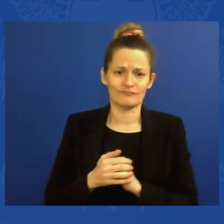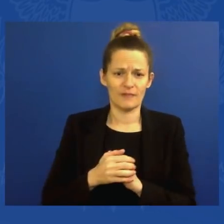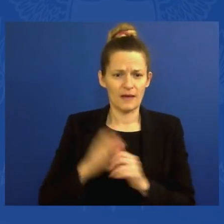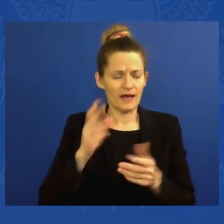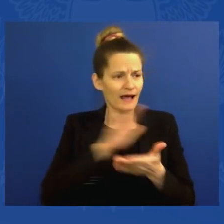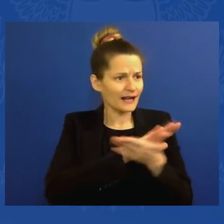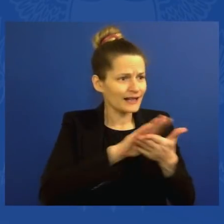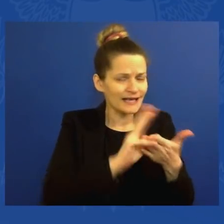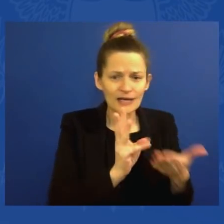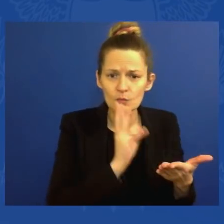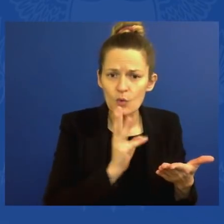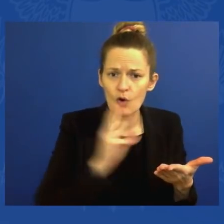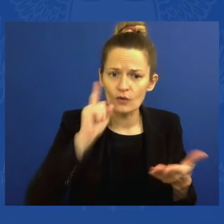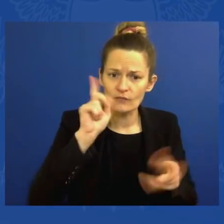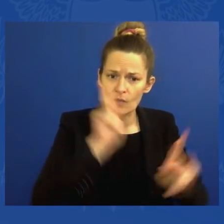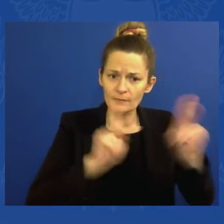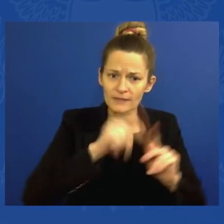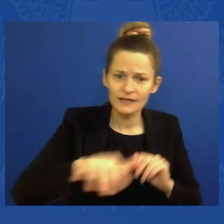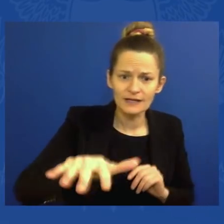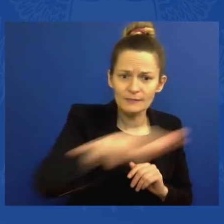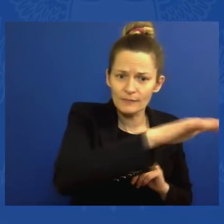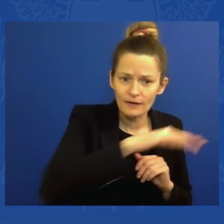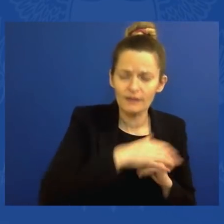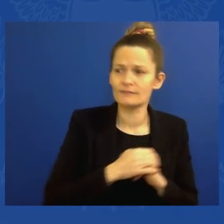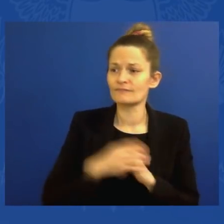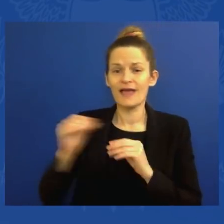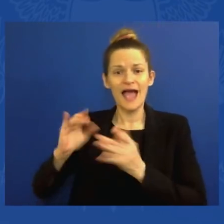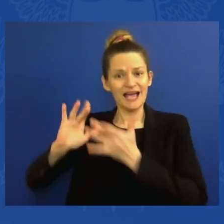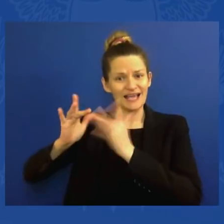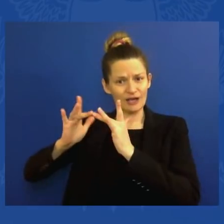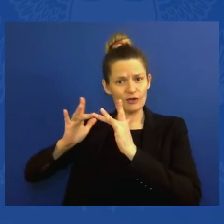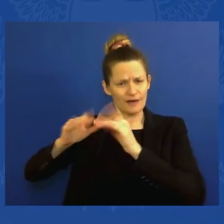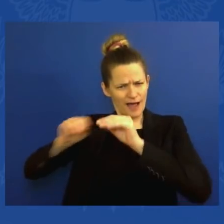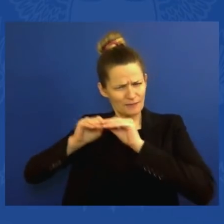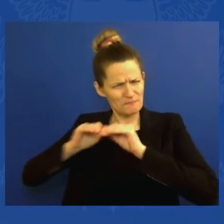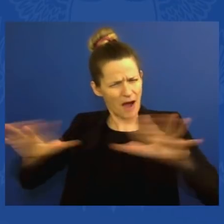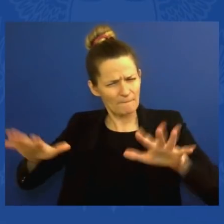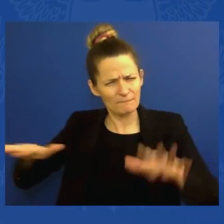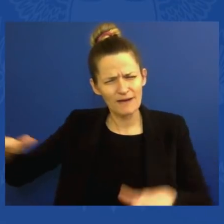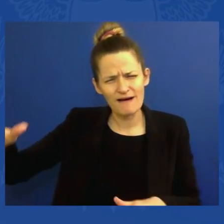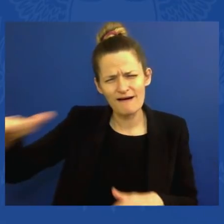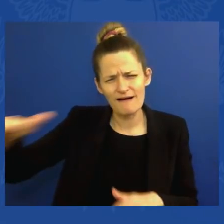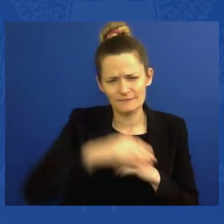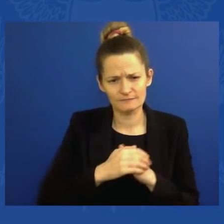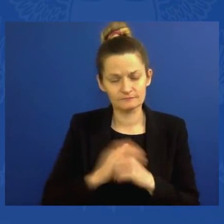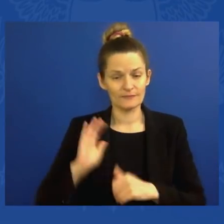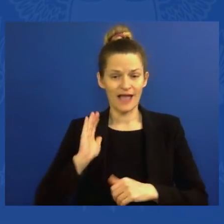We need to compete and win in the 21st century. These investments will make our economy stronger